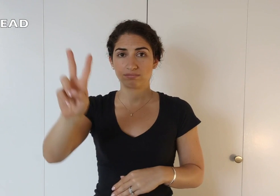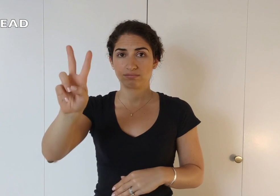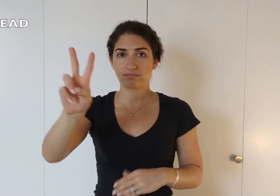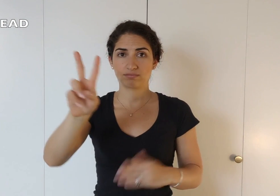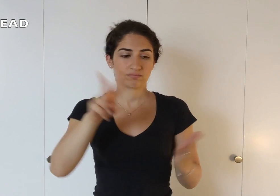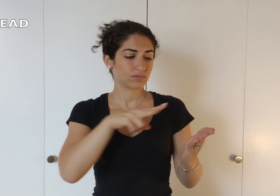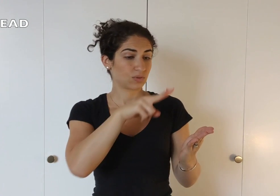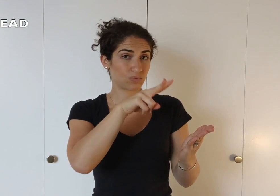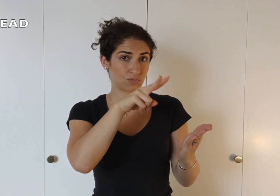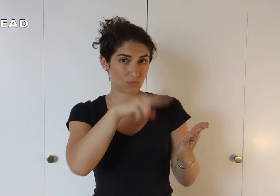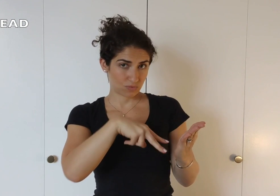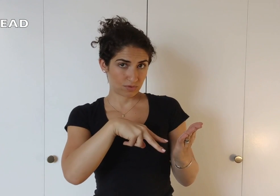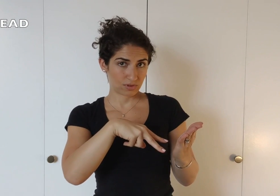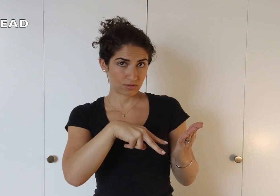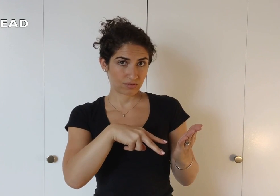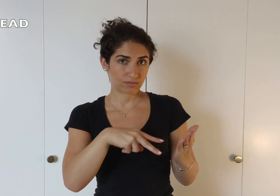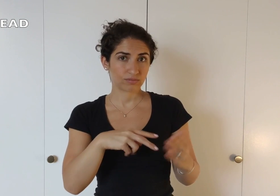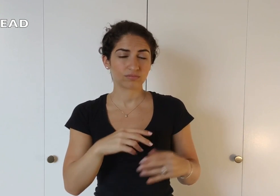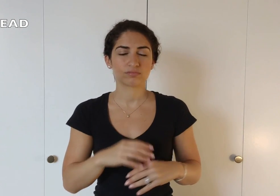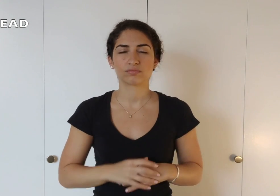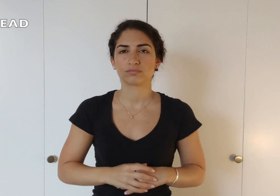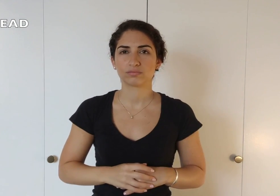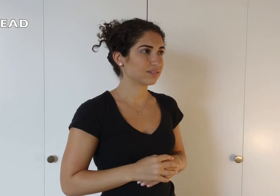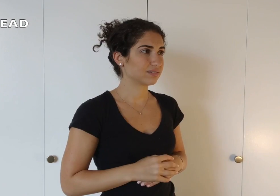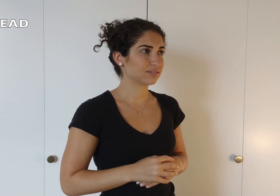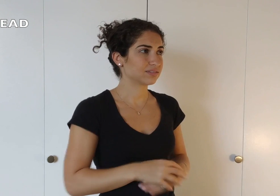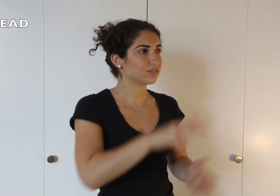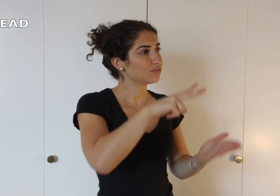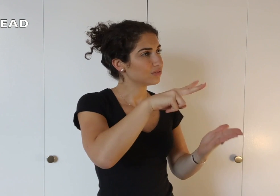The "2" handshape: READ